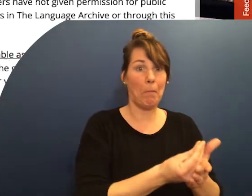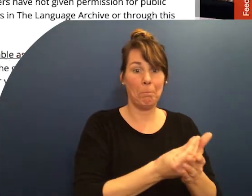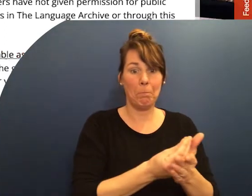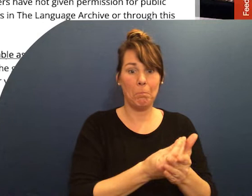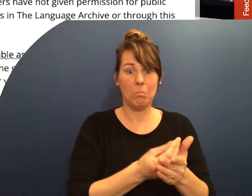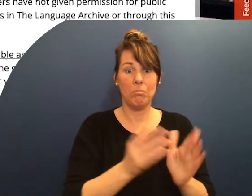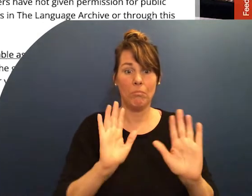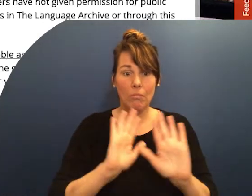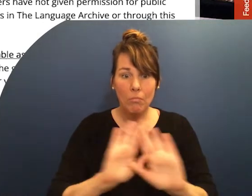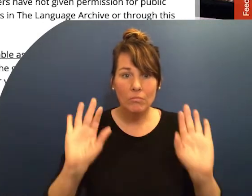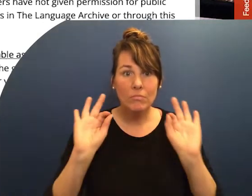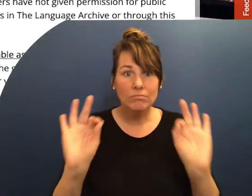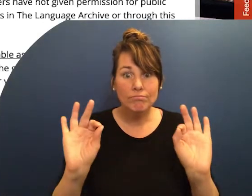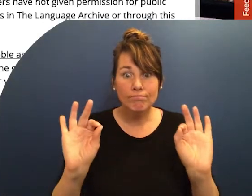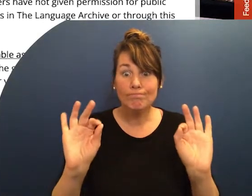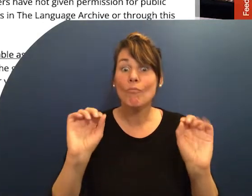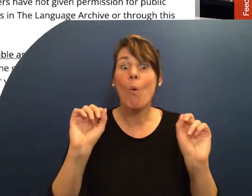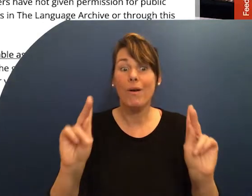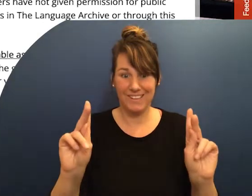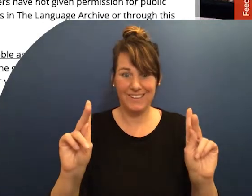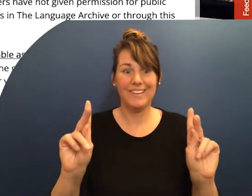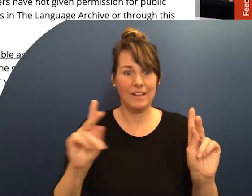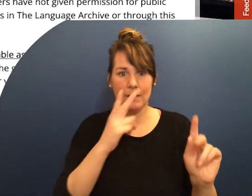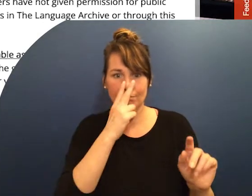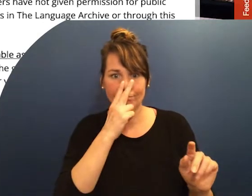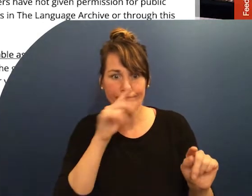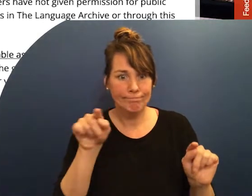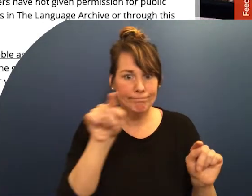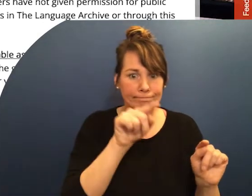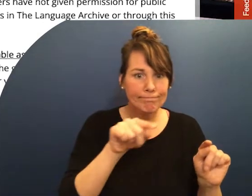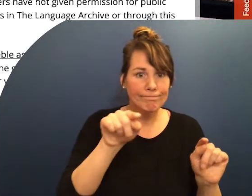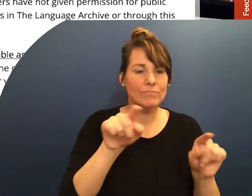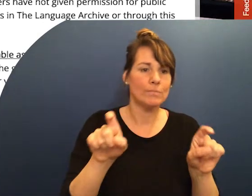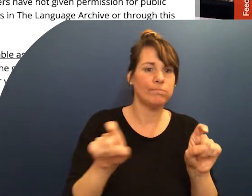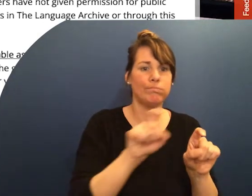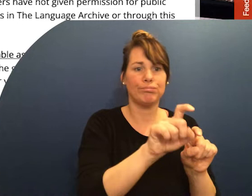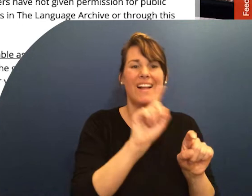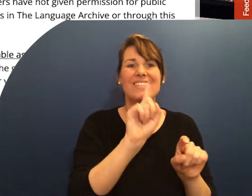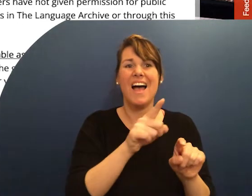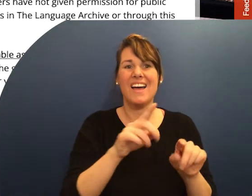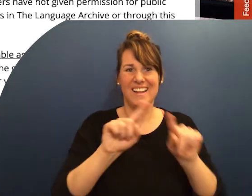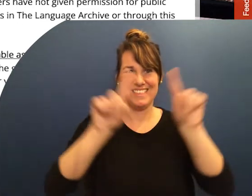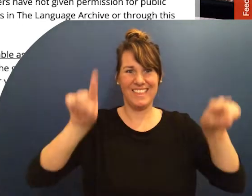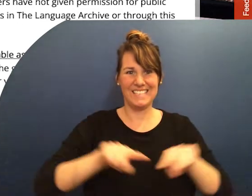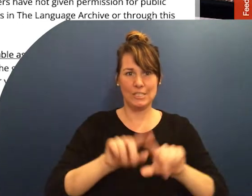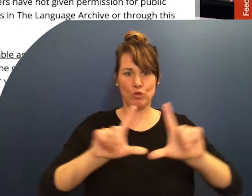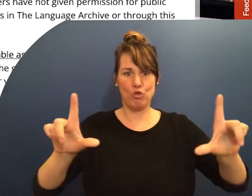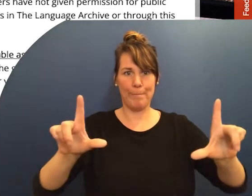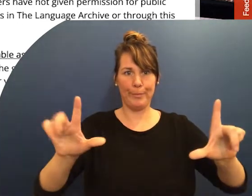After all the files are downloaded, I take them to my desktop